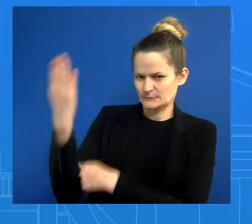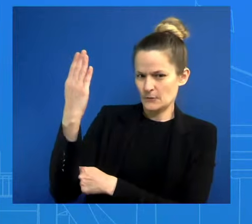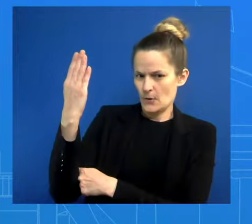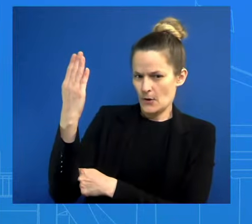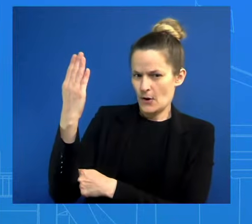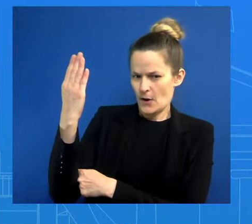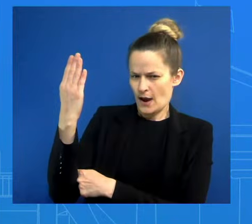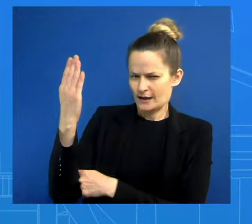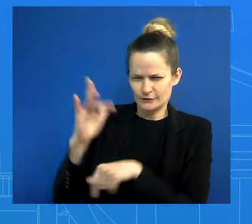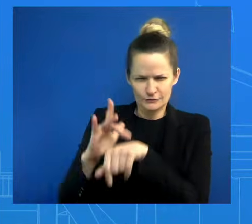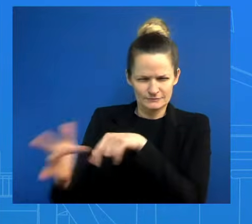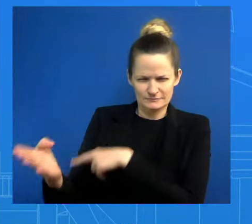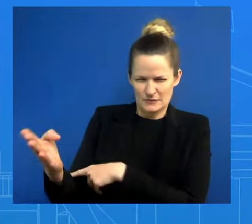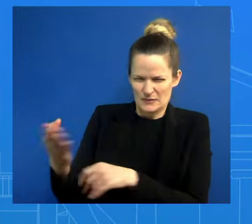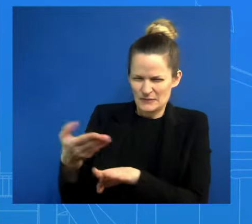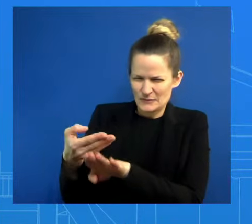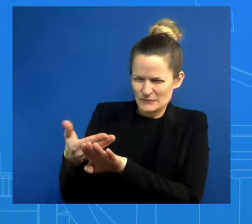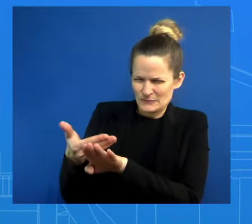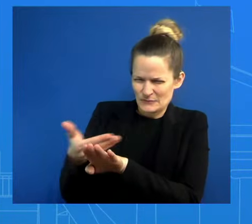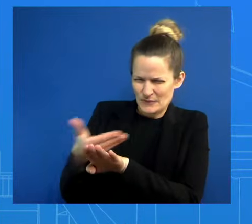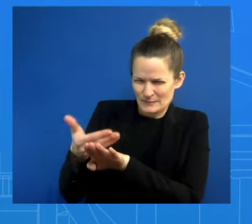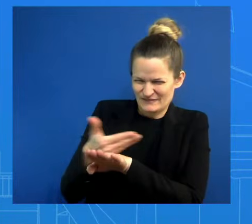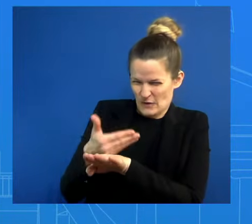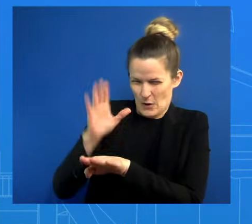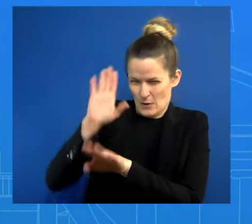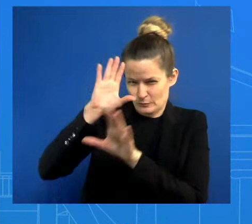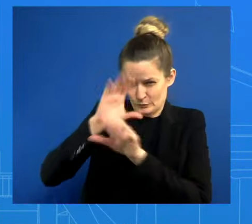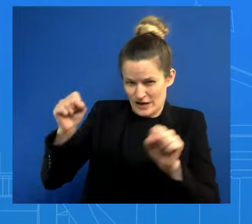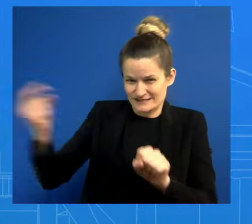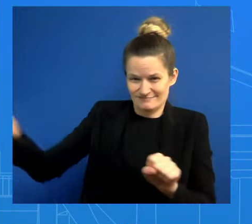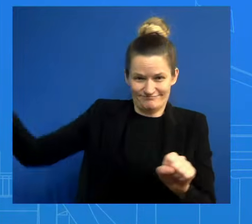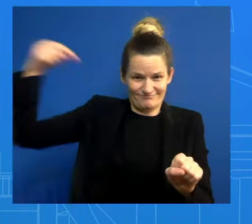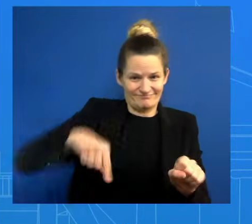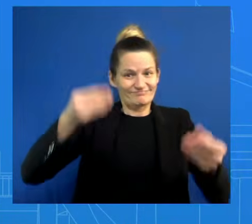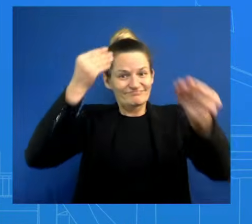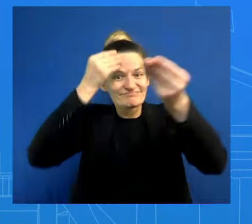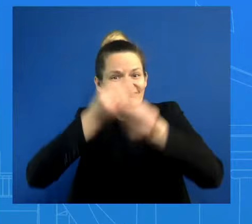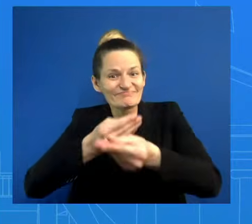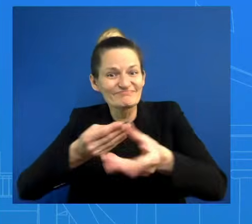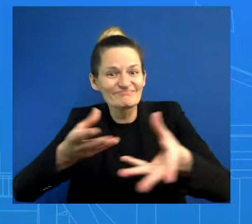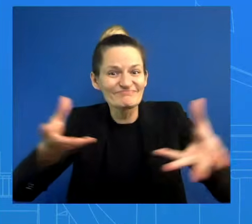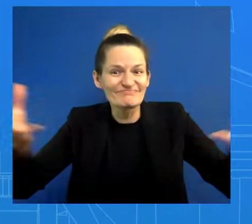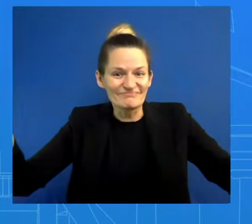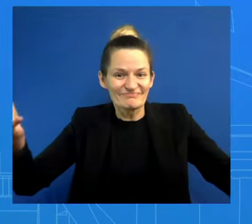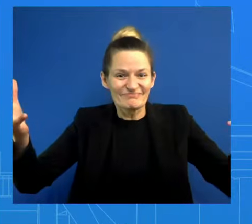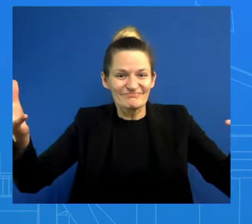and the Vice President and Jake Sullivan and also the Secretary of State.